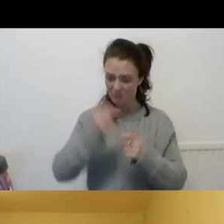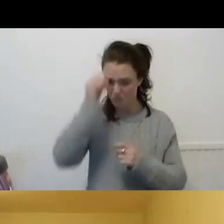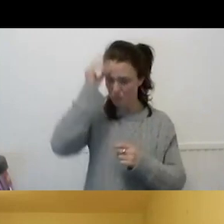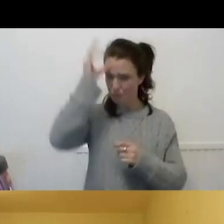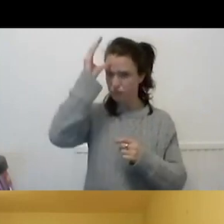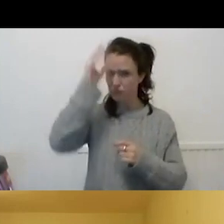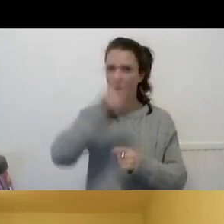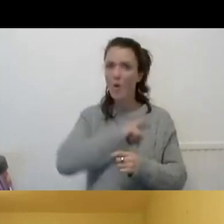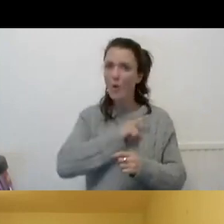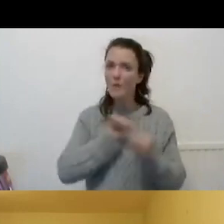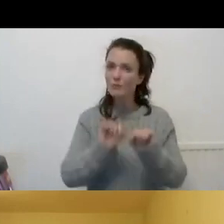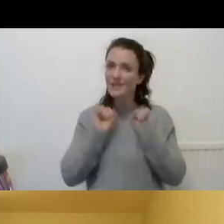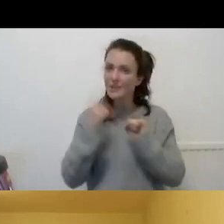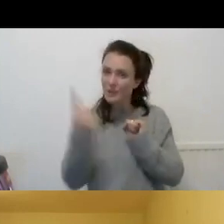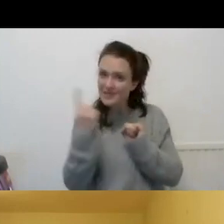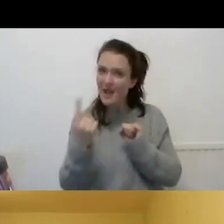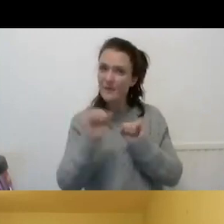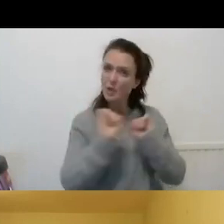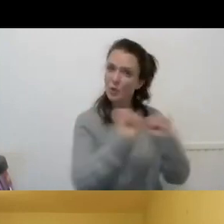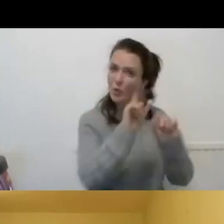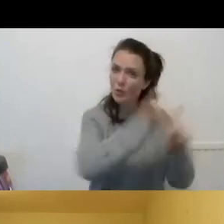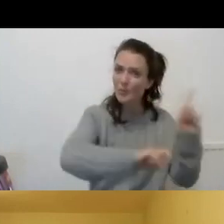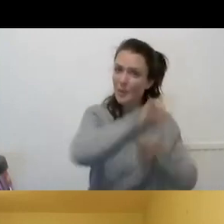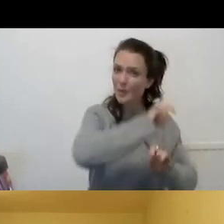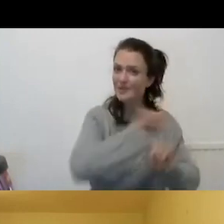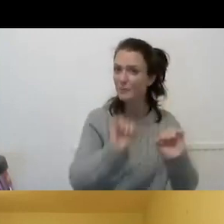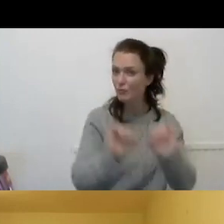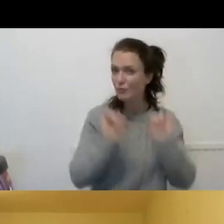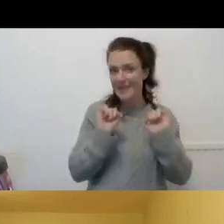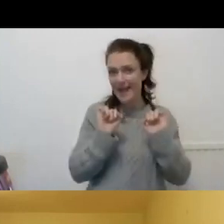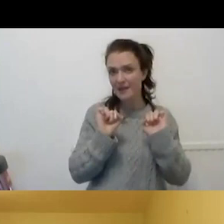why do we want to do this? And I hear a lot of people say, we want to get life back to normal,